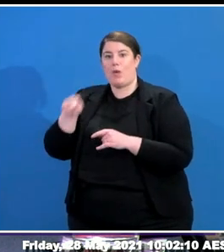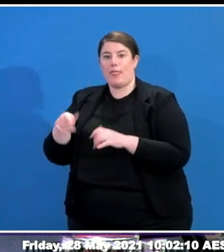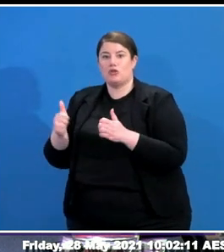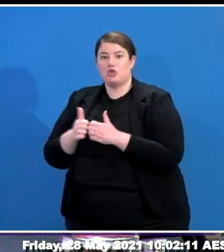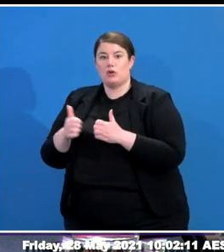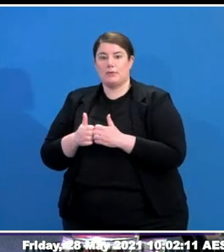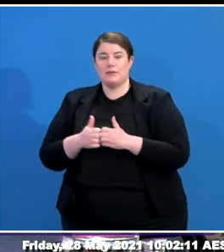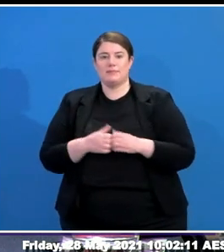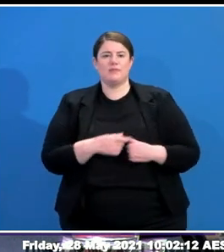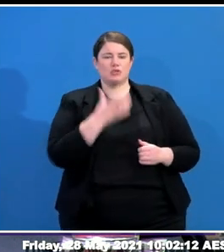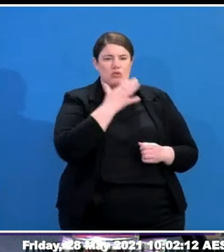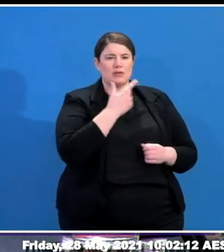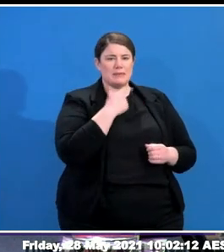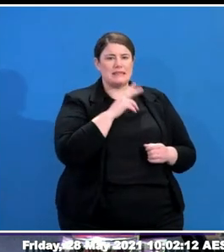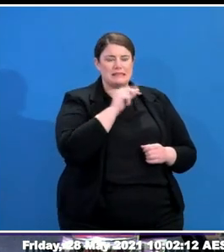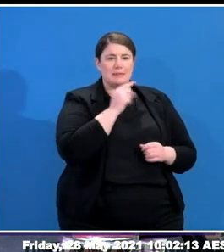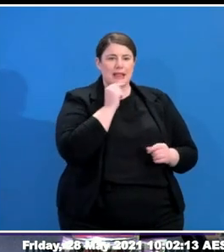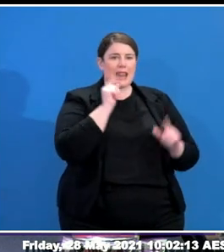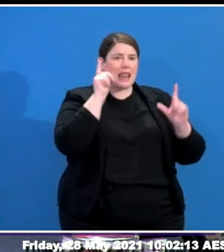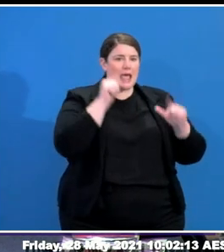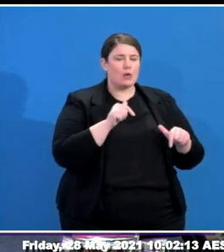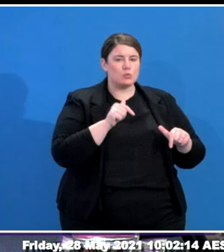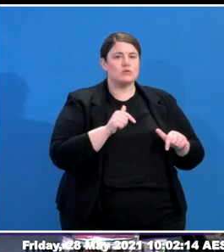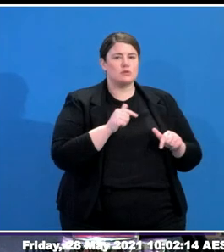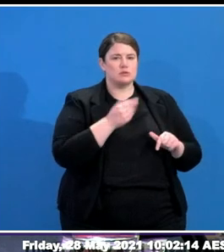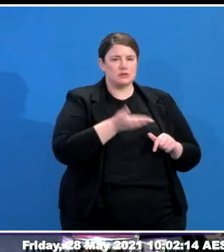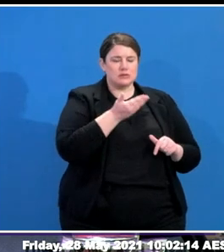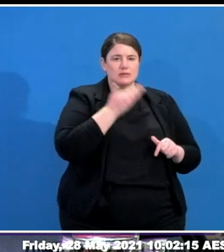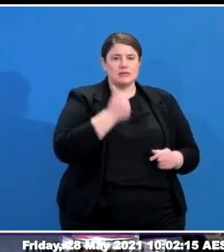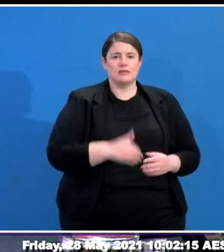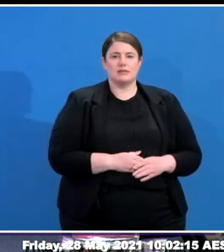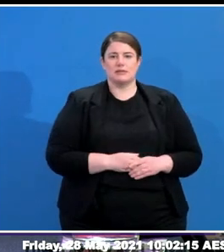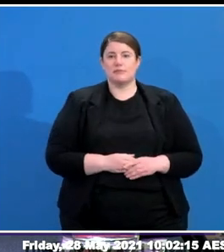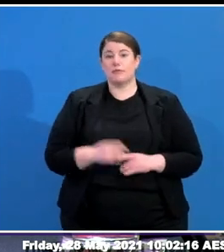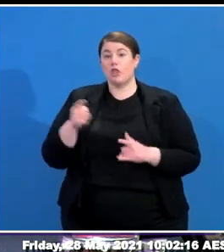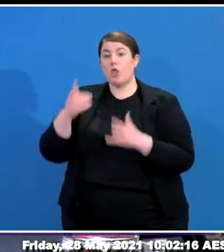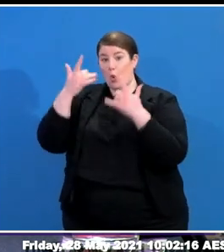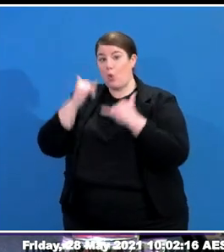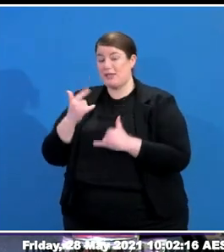You will have to speak up. I can't hear you. I'm sorry, I believe the law firm did. Lawyers did.